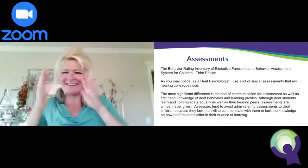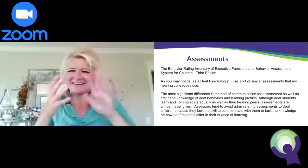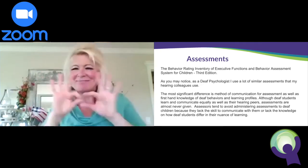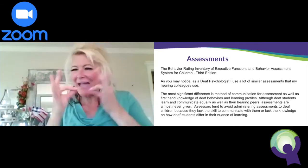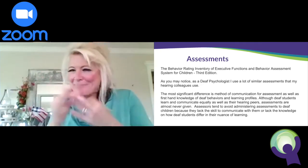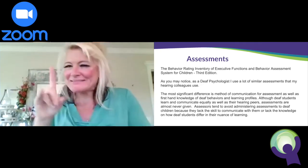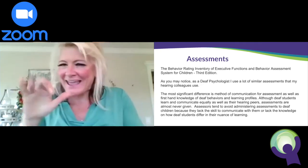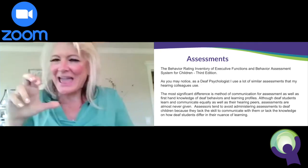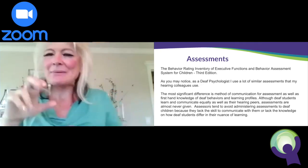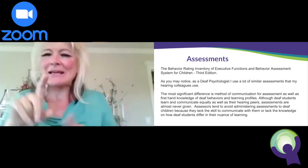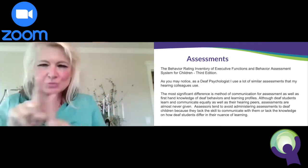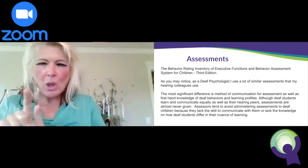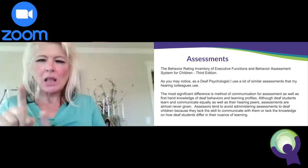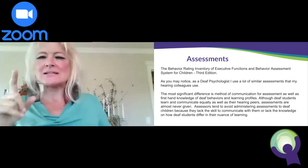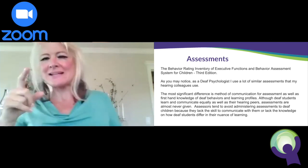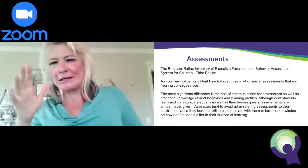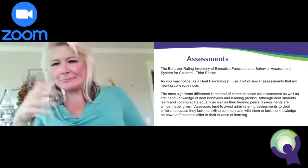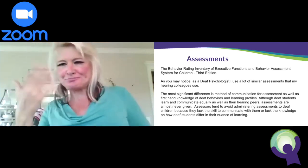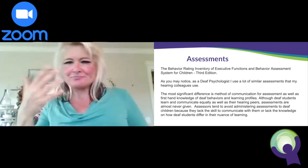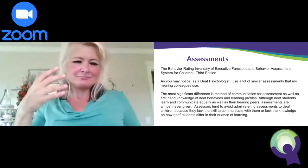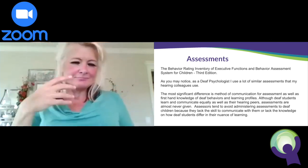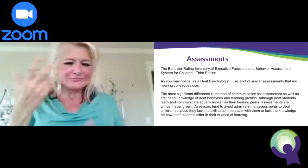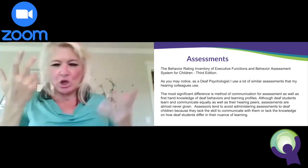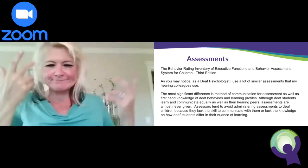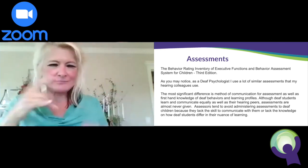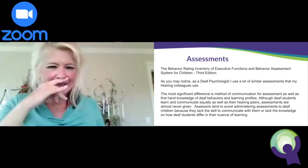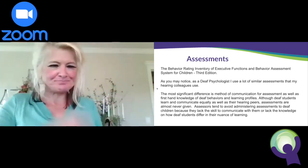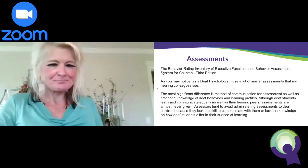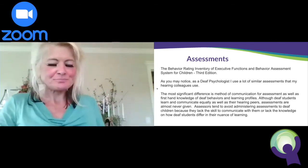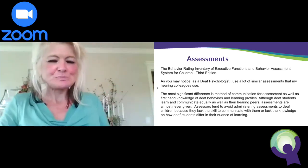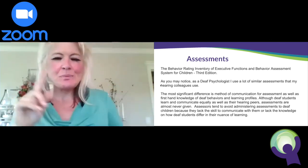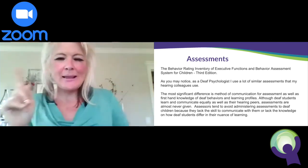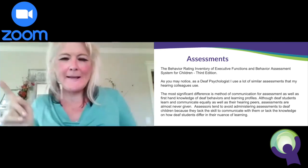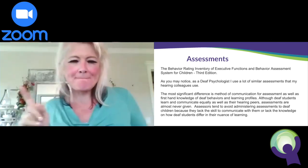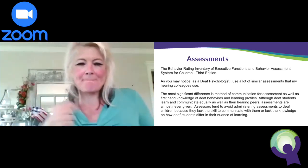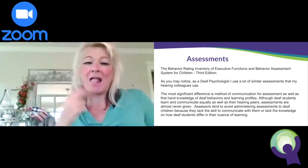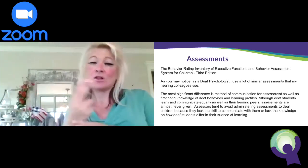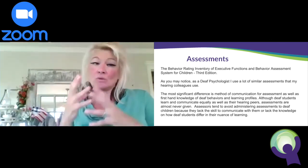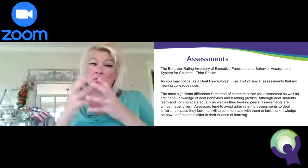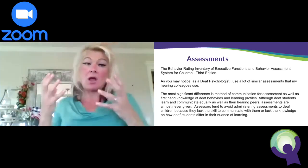that's a culturally appropriate. So those are some considerations just to consider when you're